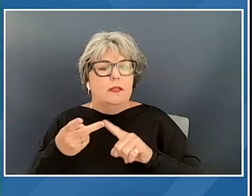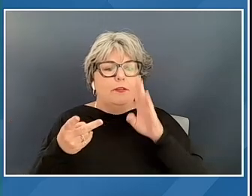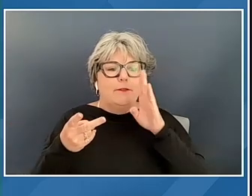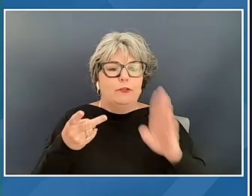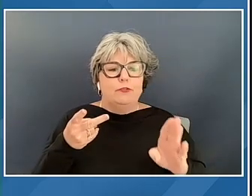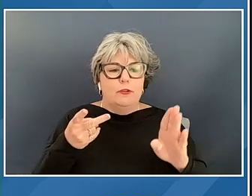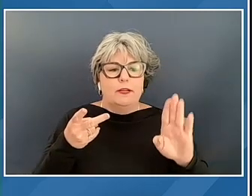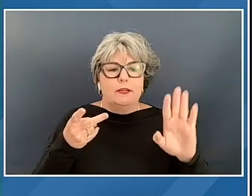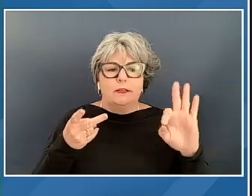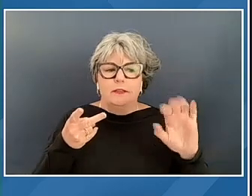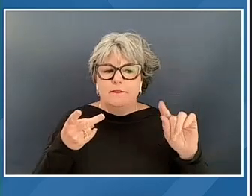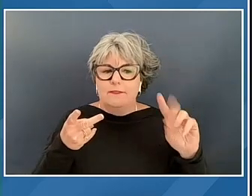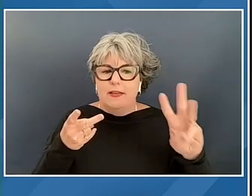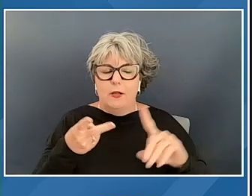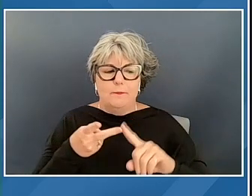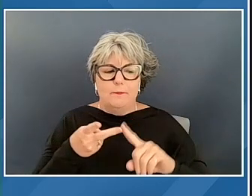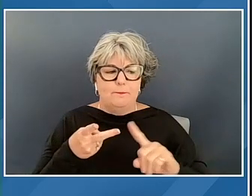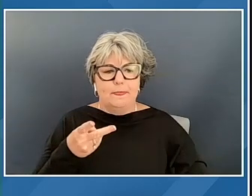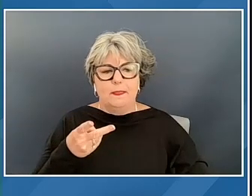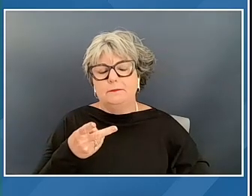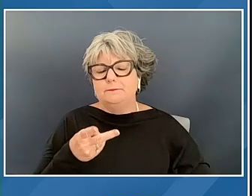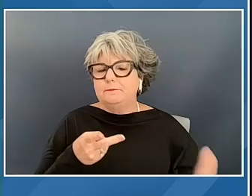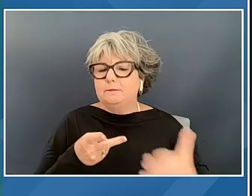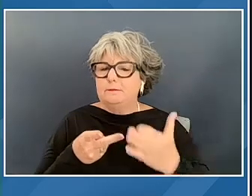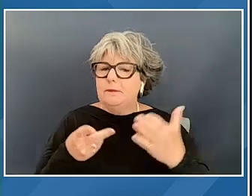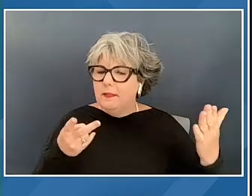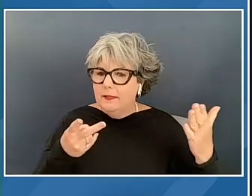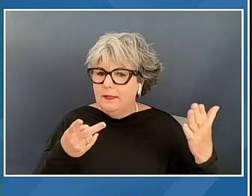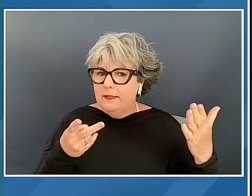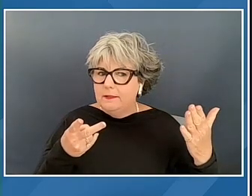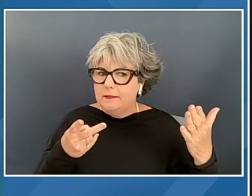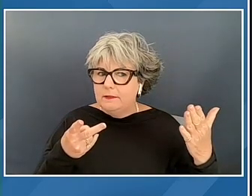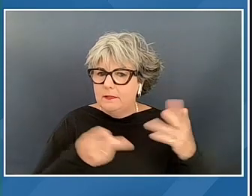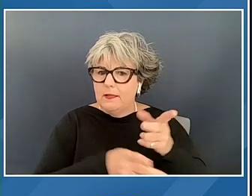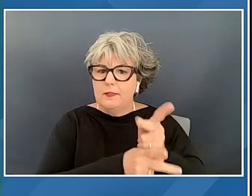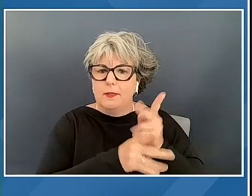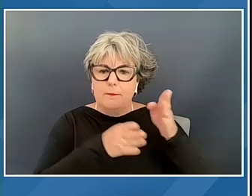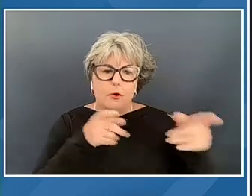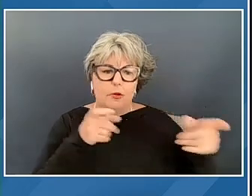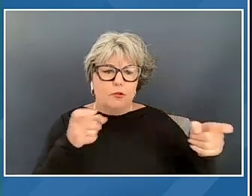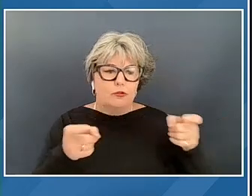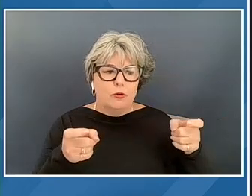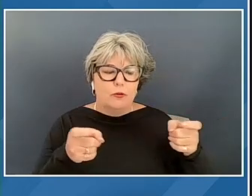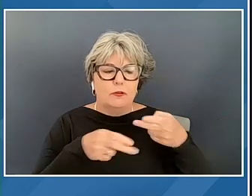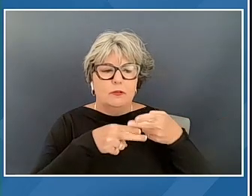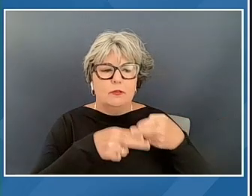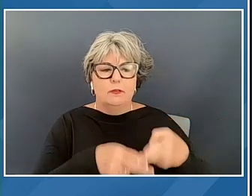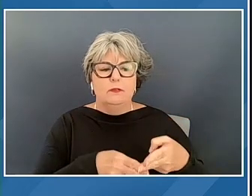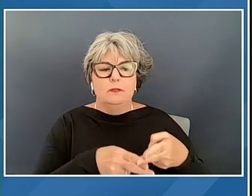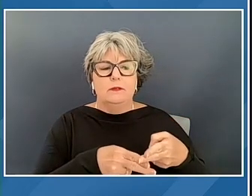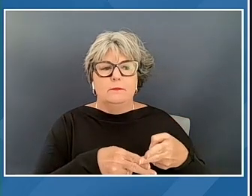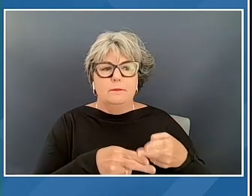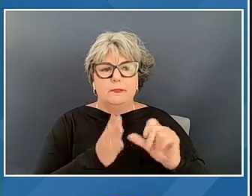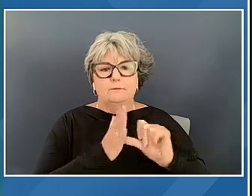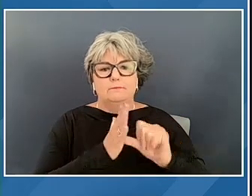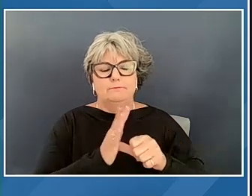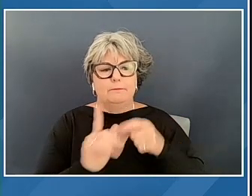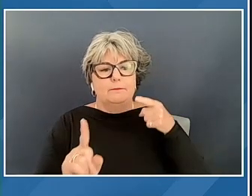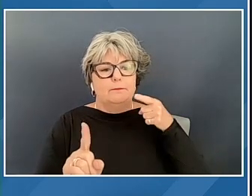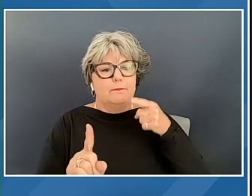set of things that are outside of borrowers' control, it's been referred to, but just to really put a fine point on our servicing problems.